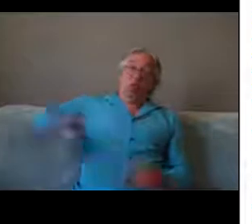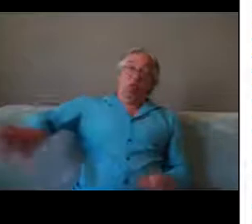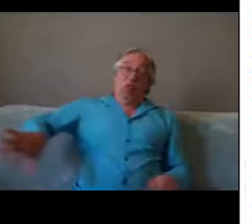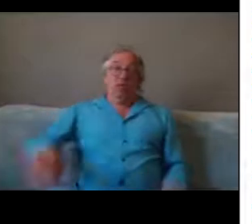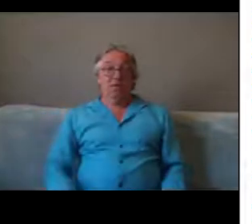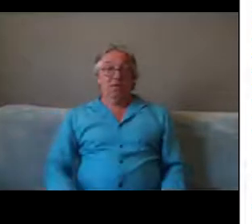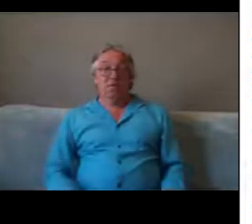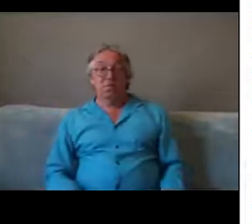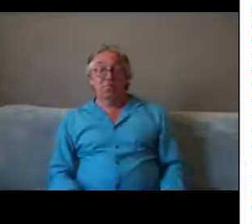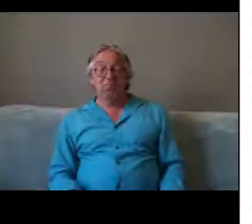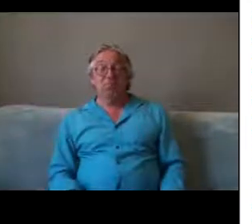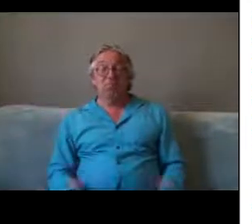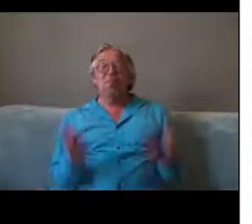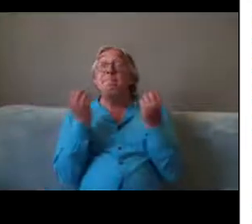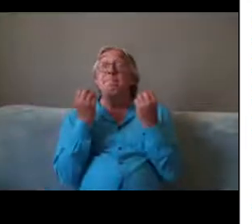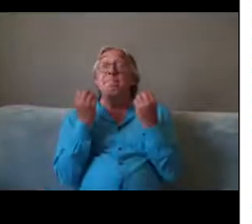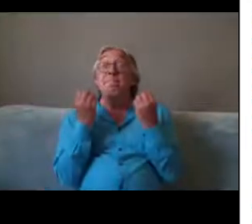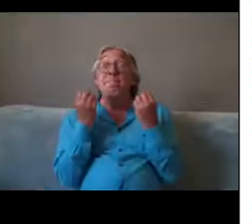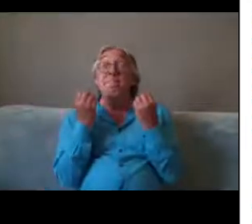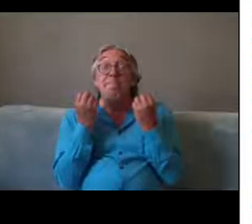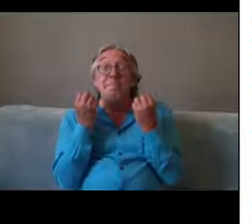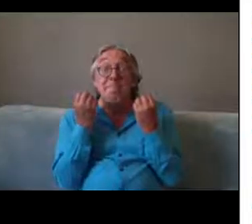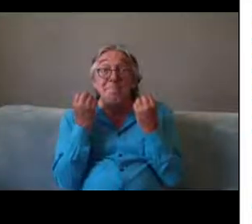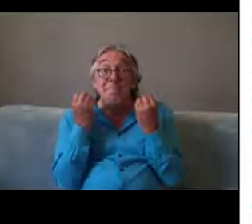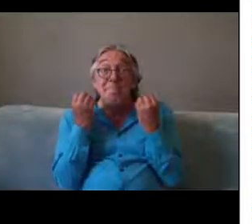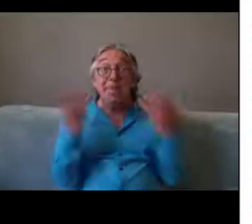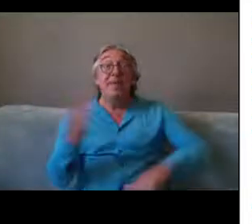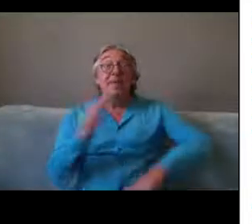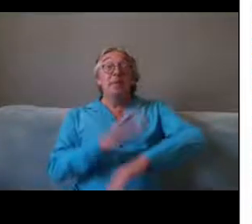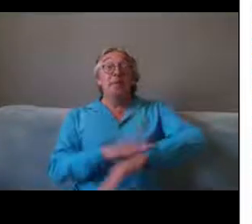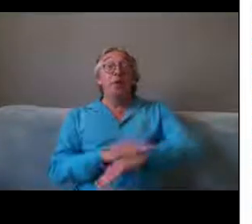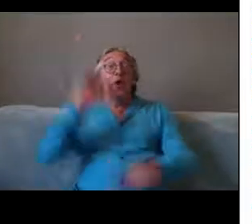beyond the opportunities within the higher education field.